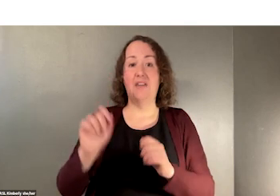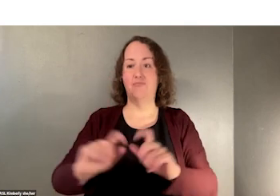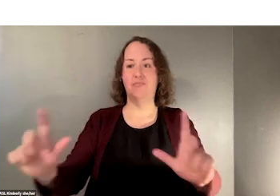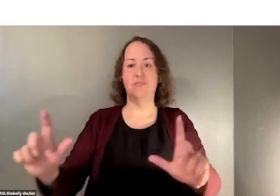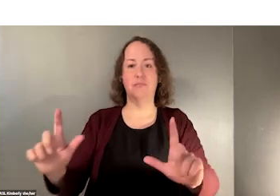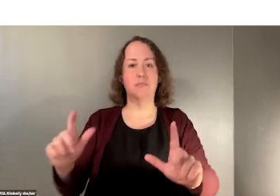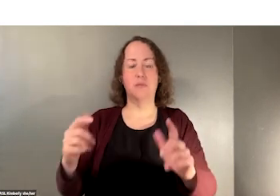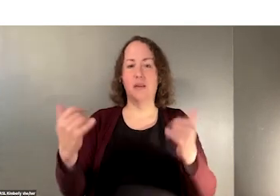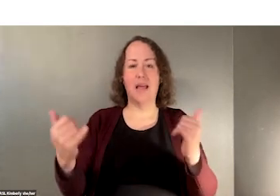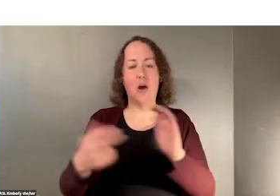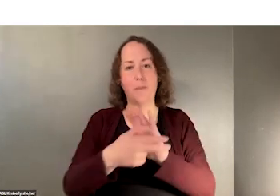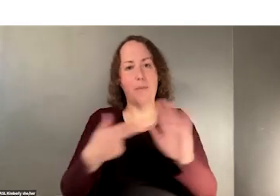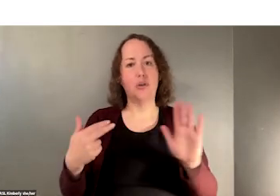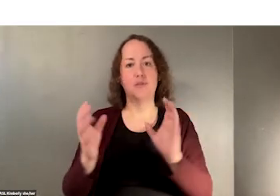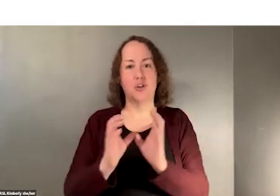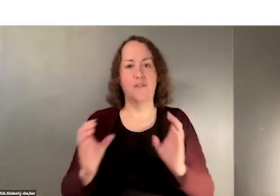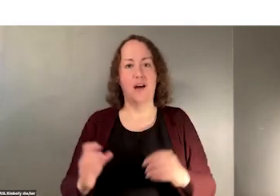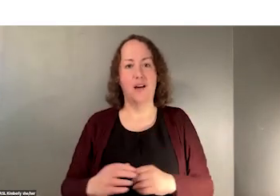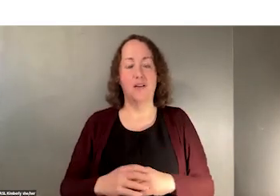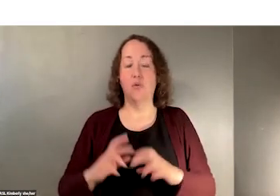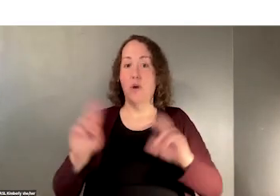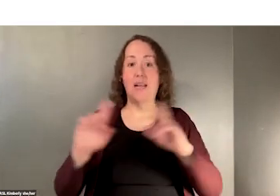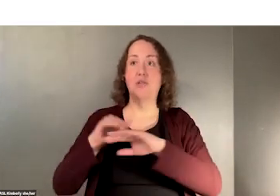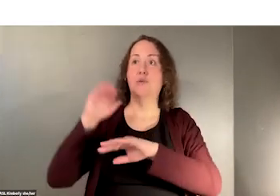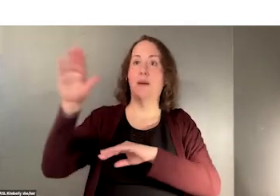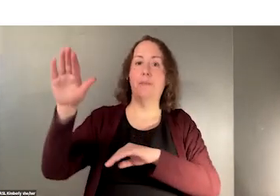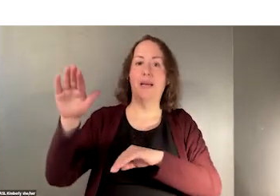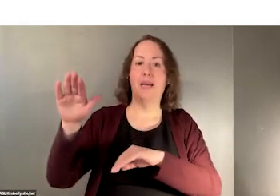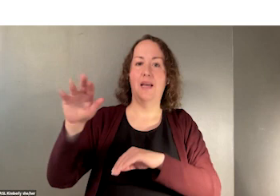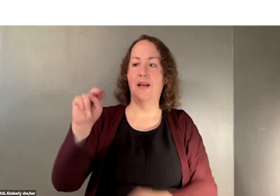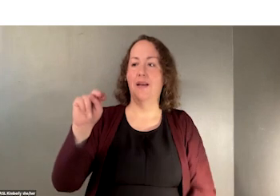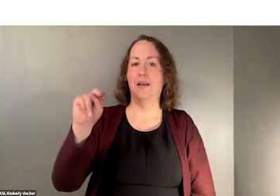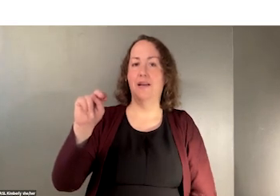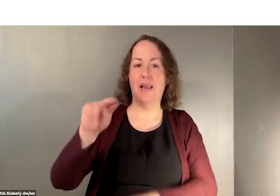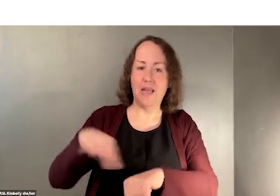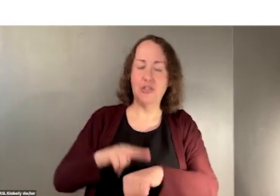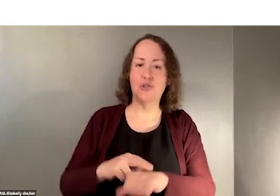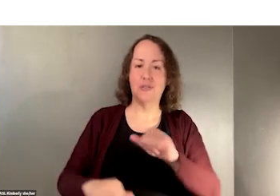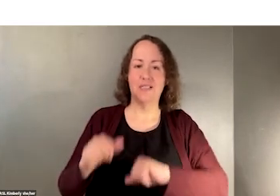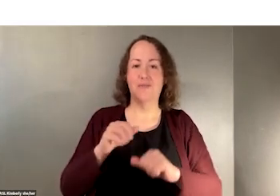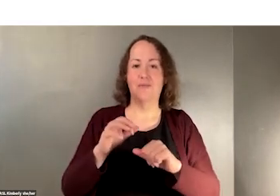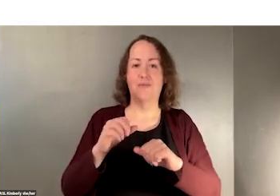It's ready to be submitted over to the National Science Foundation. So that's easy for the PI.